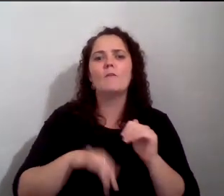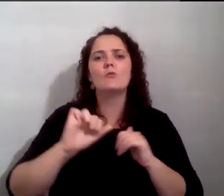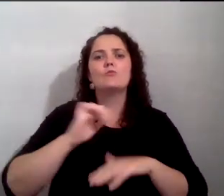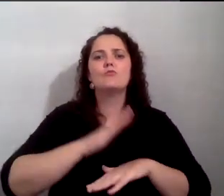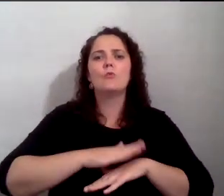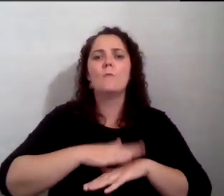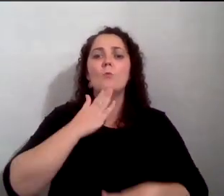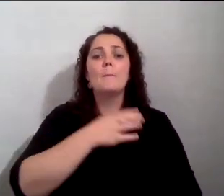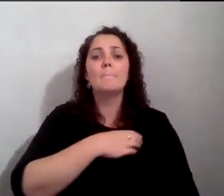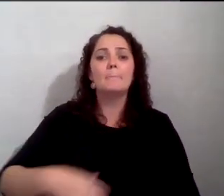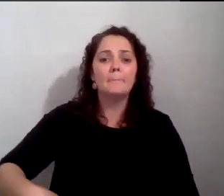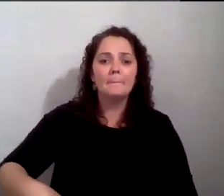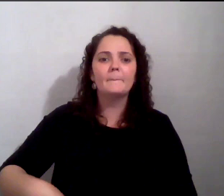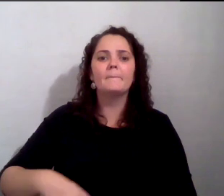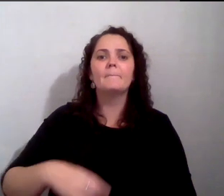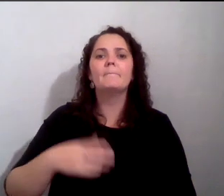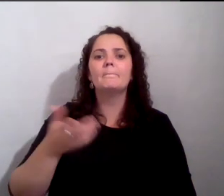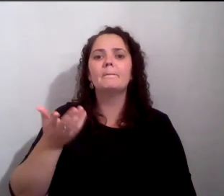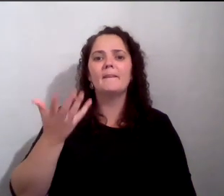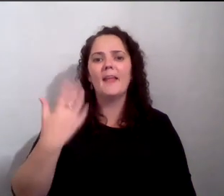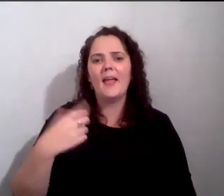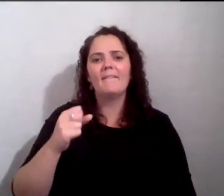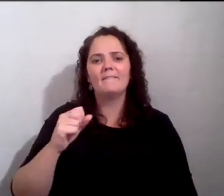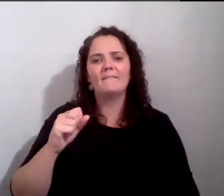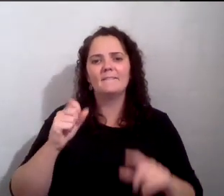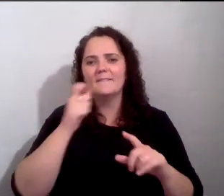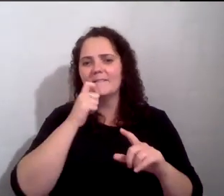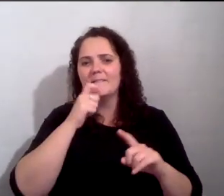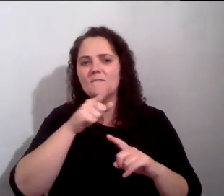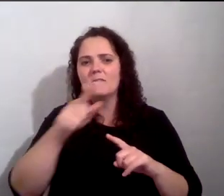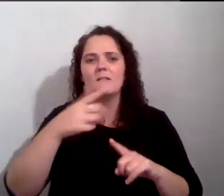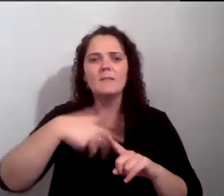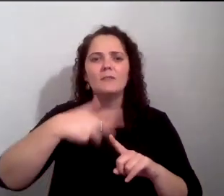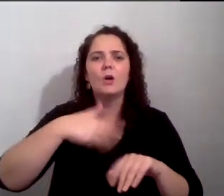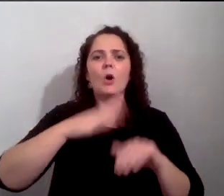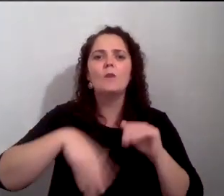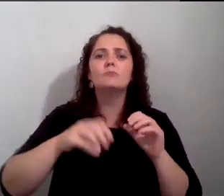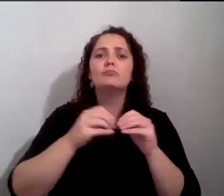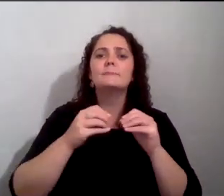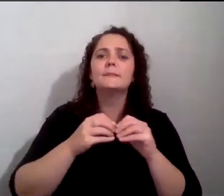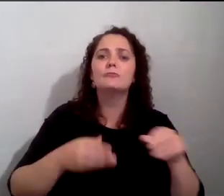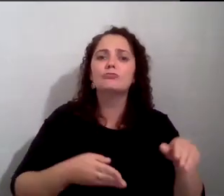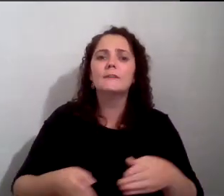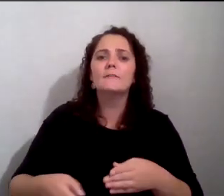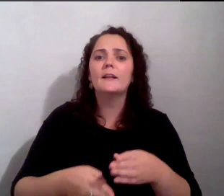as premier, so there's an image that's taken from the Brisbane River during the floods that's in the